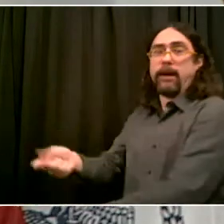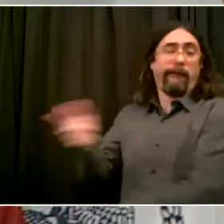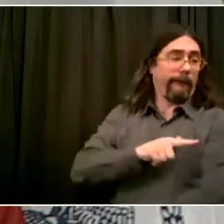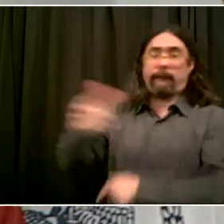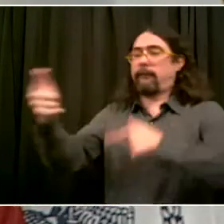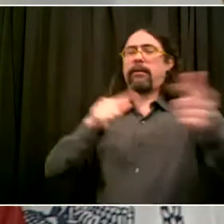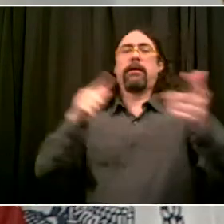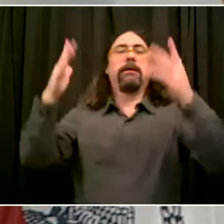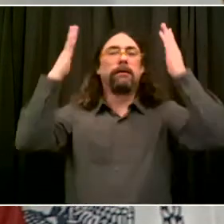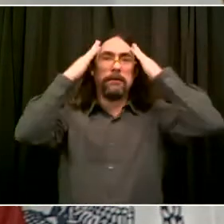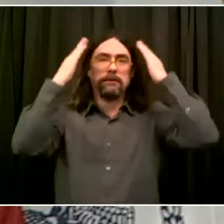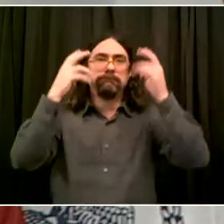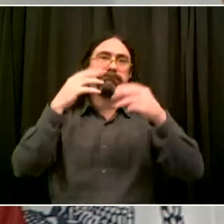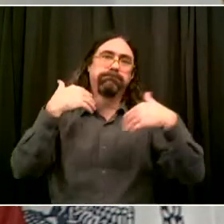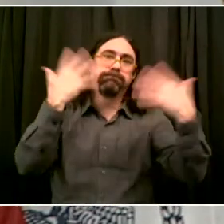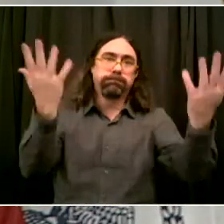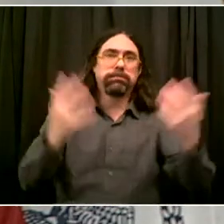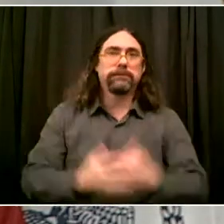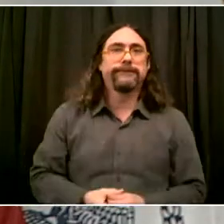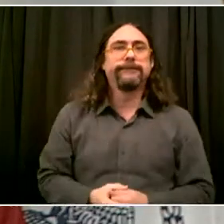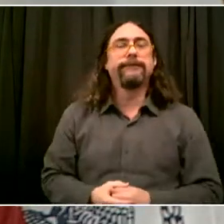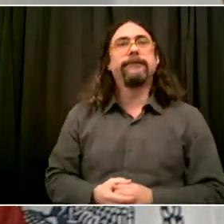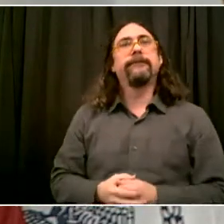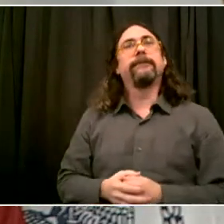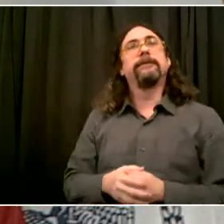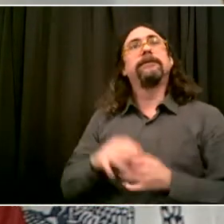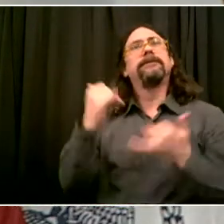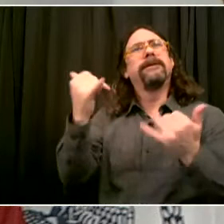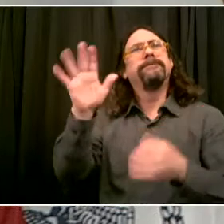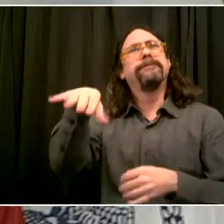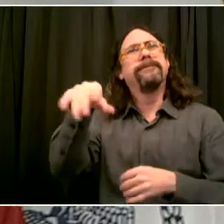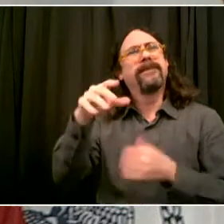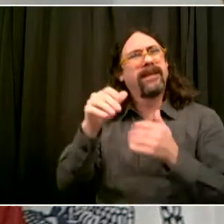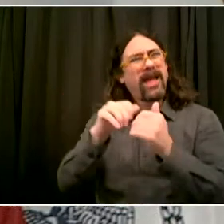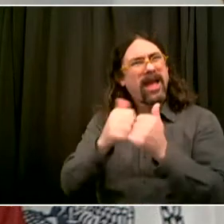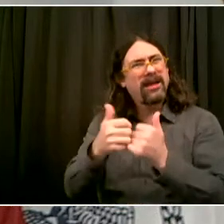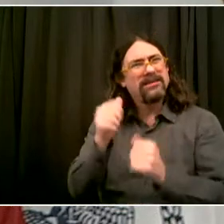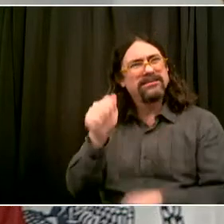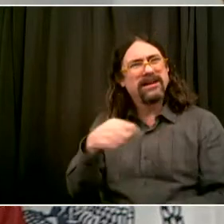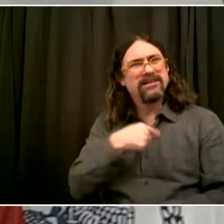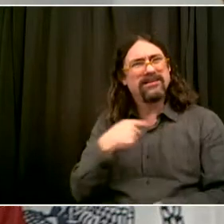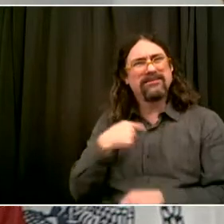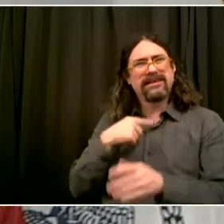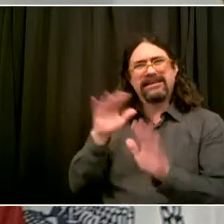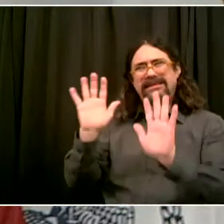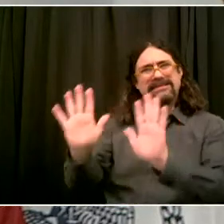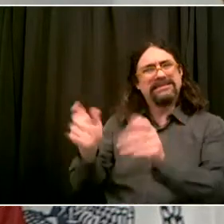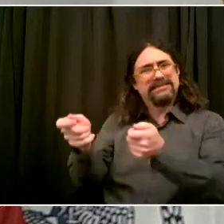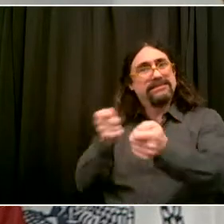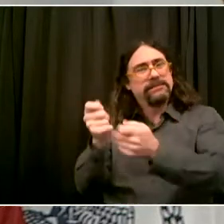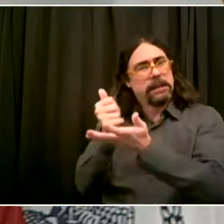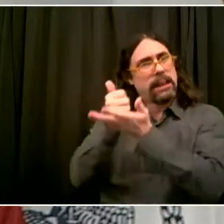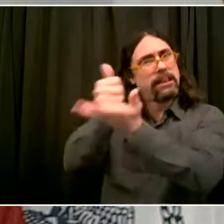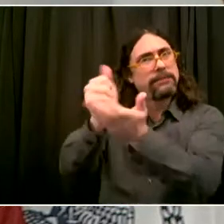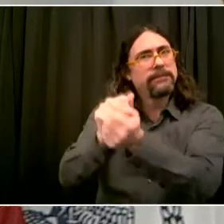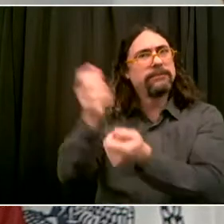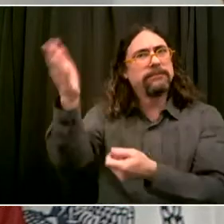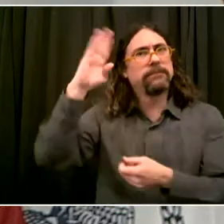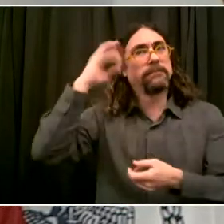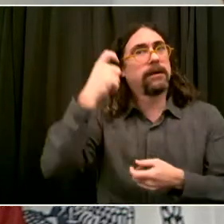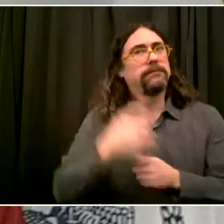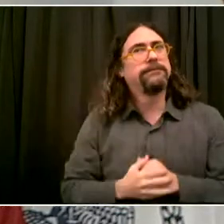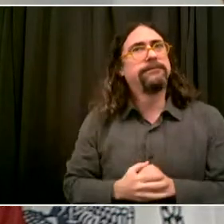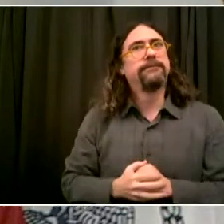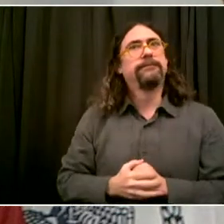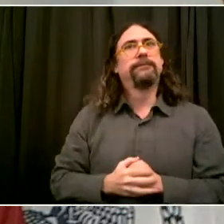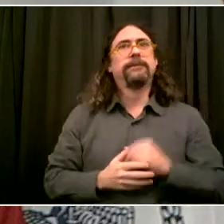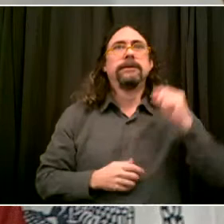BUT THE 54%, HOW DO WE GET A